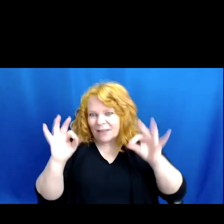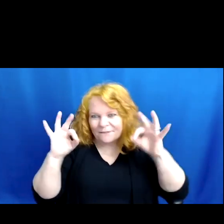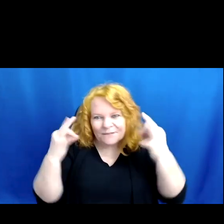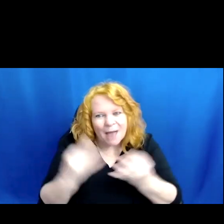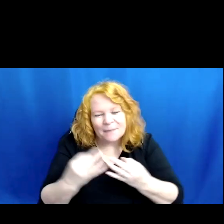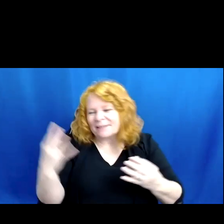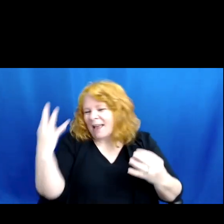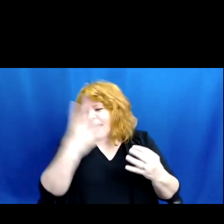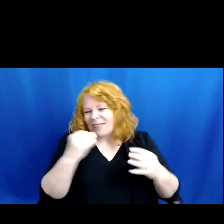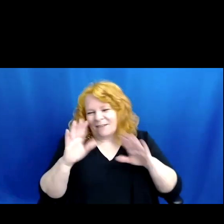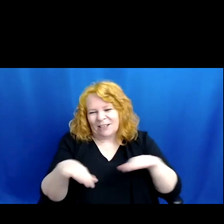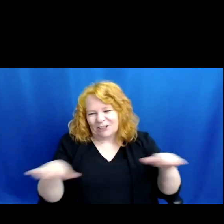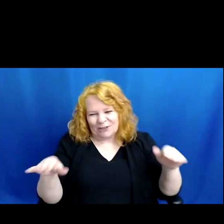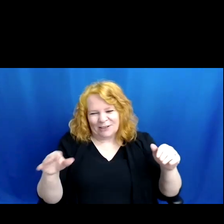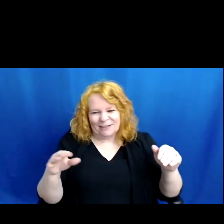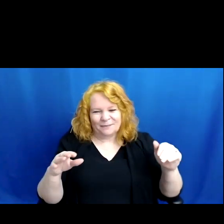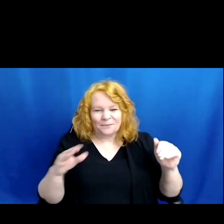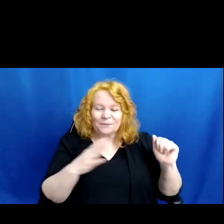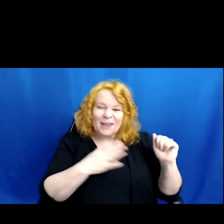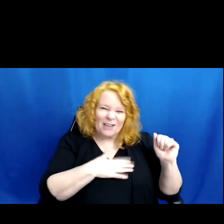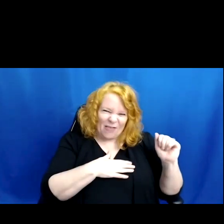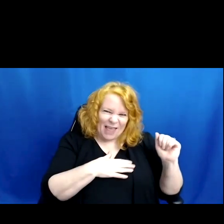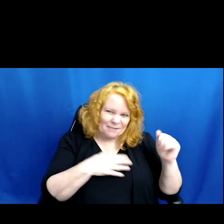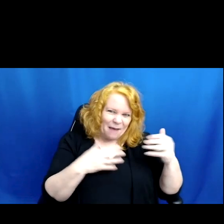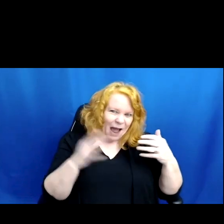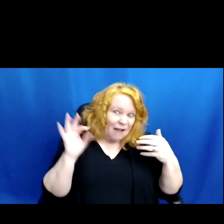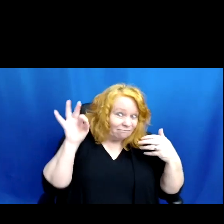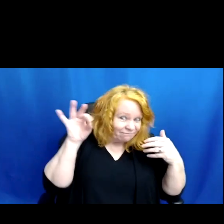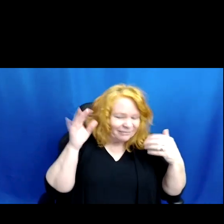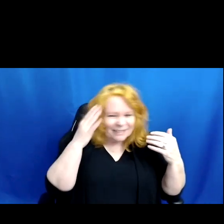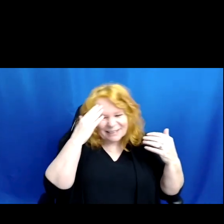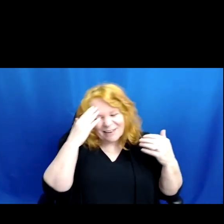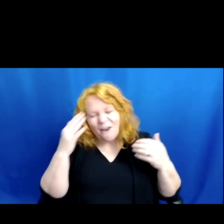lovely children. That is my thoughts on time. Hopefully stay with our show.